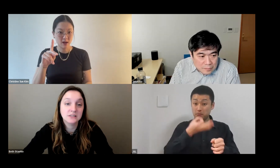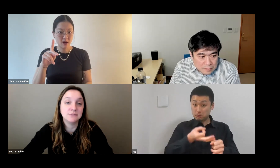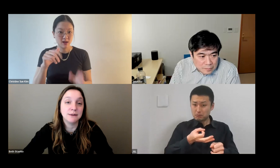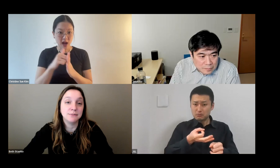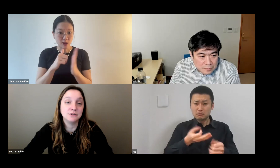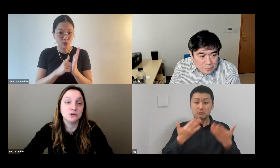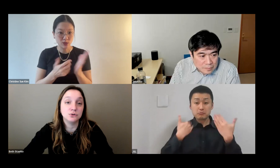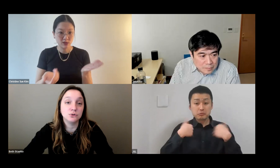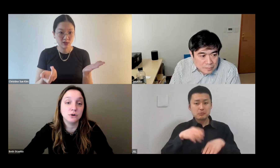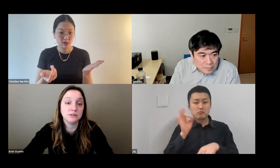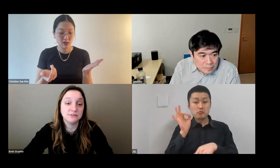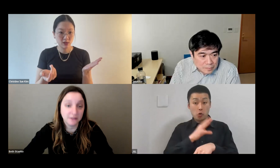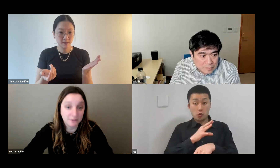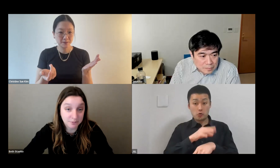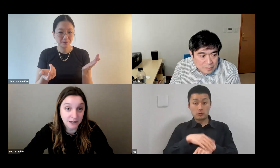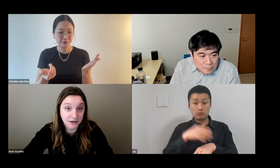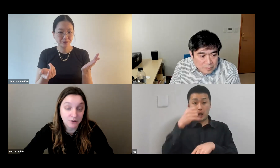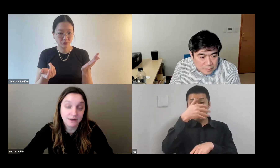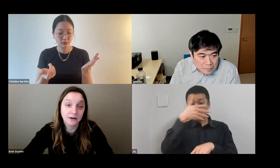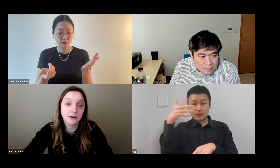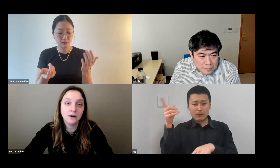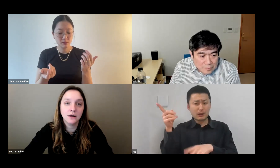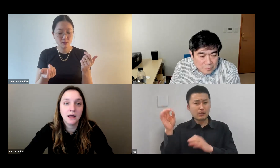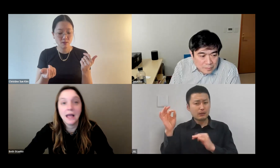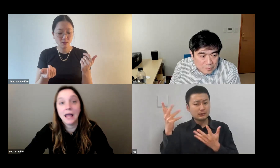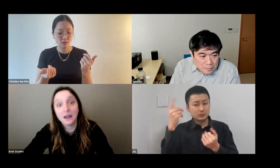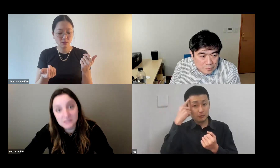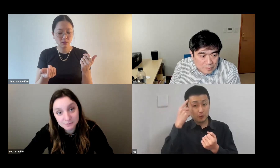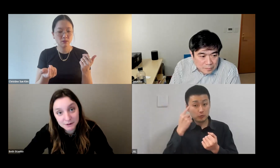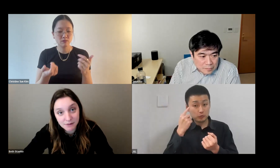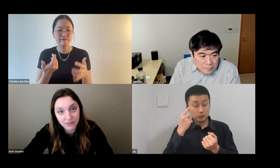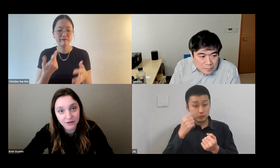to be able to develop my career and be a mother